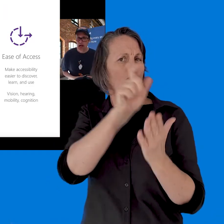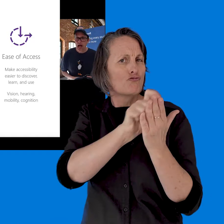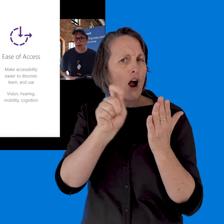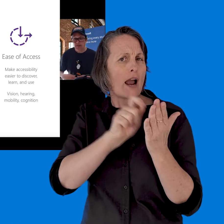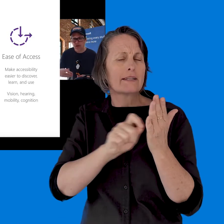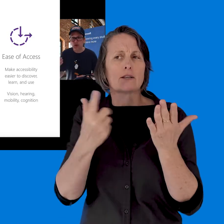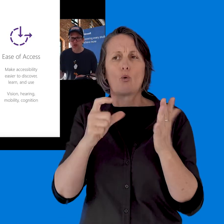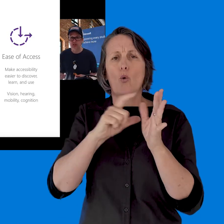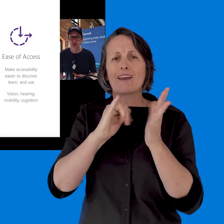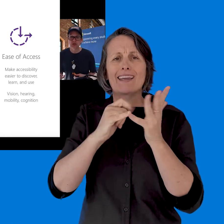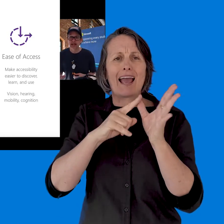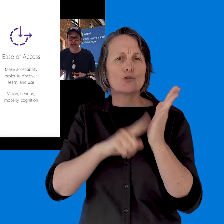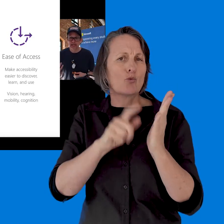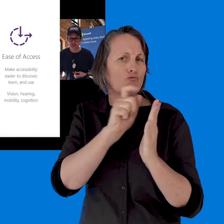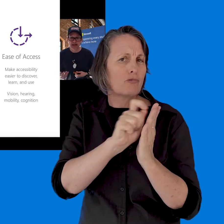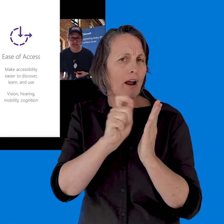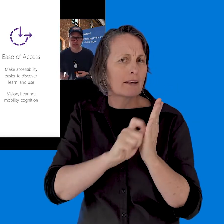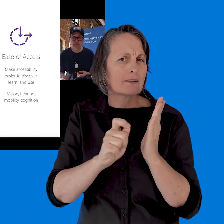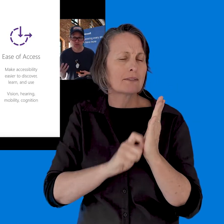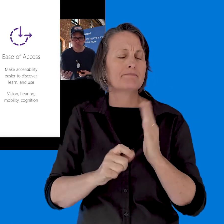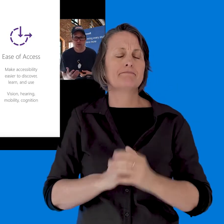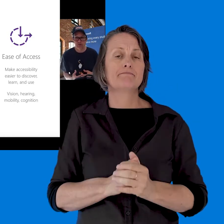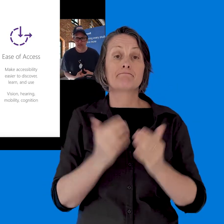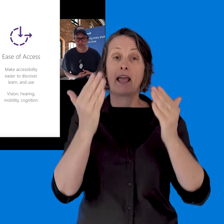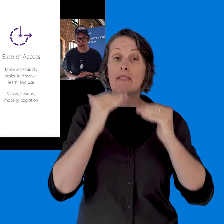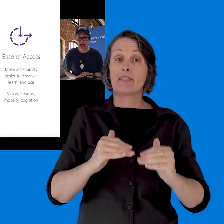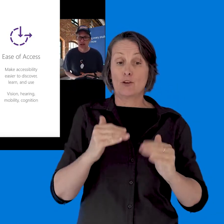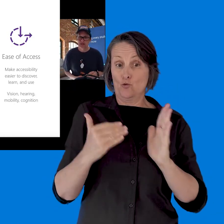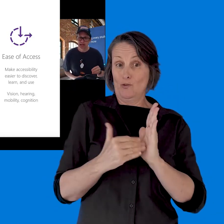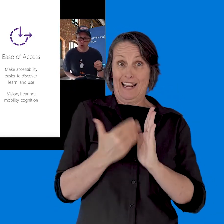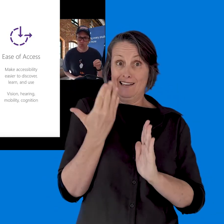And then we also looked at ease of access very briefly today to help